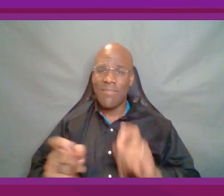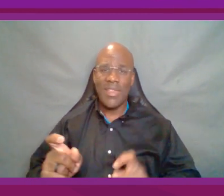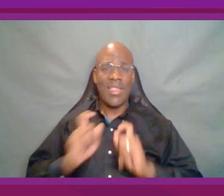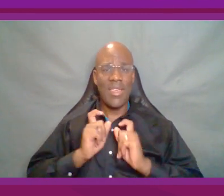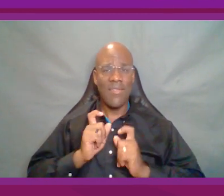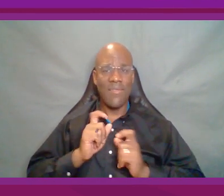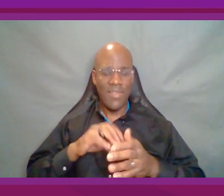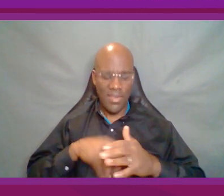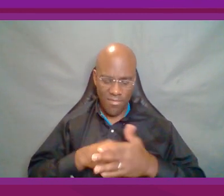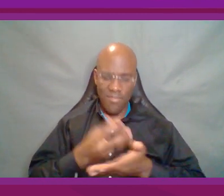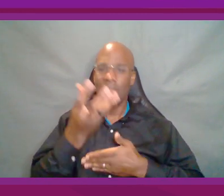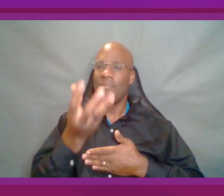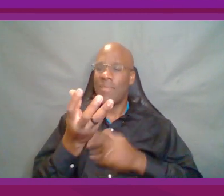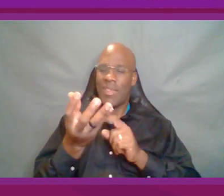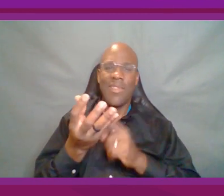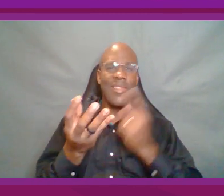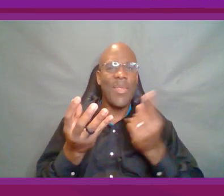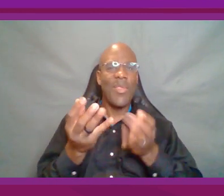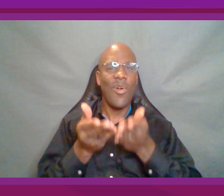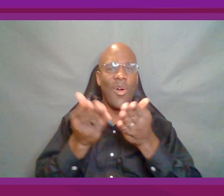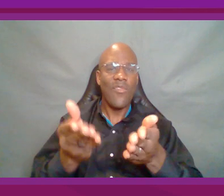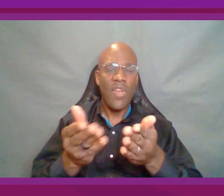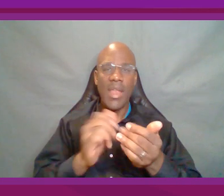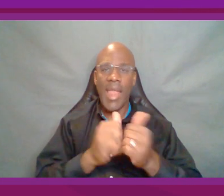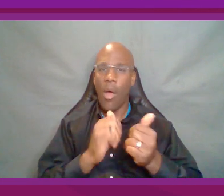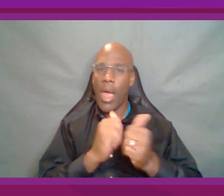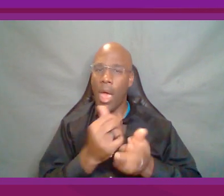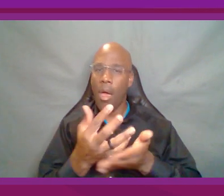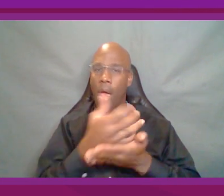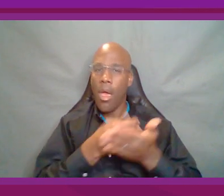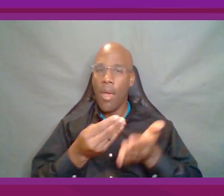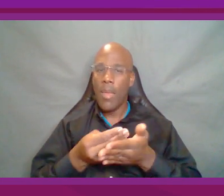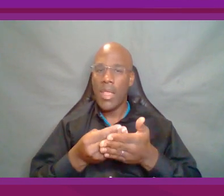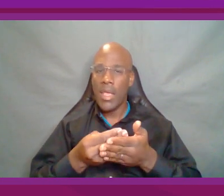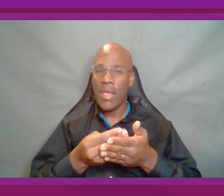of worth to offer, now let's figure out how to help them make a profit on it, that's called